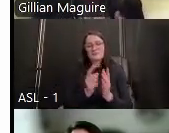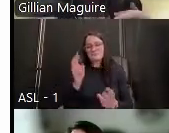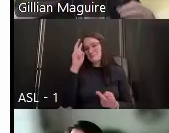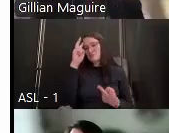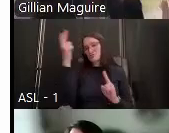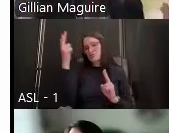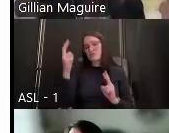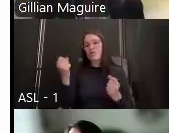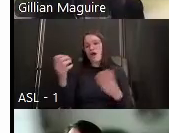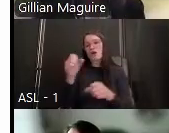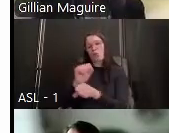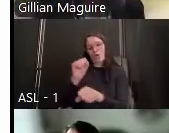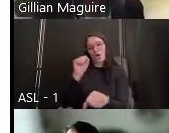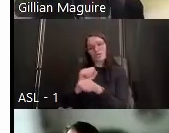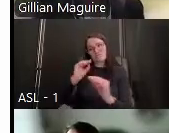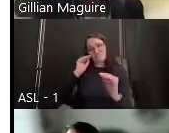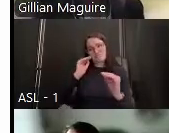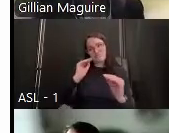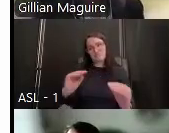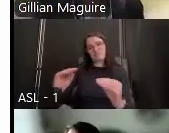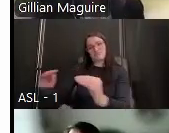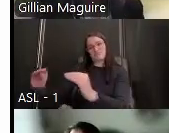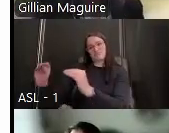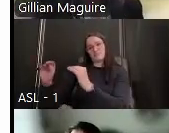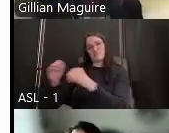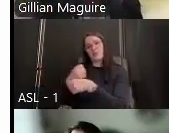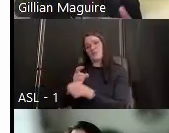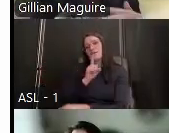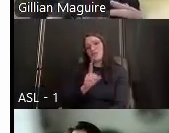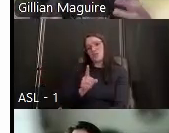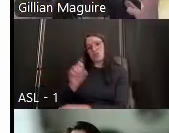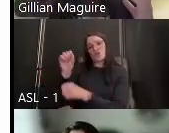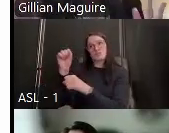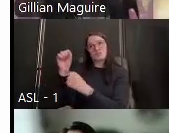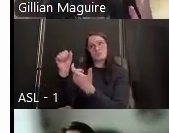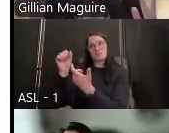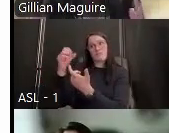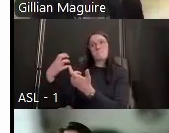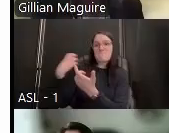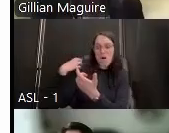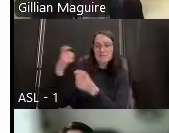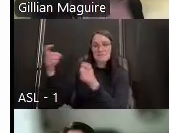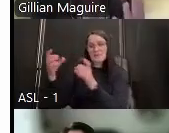in disabusing um employers of that information, but only thanks to the partnership with benefit